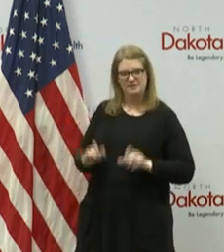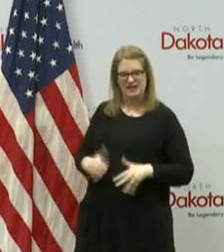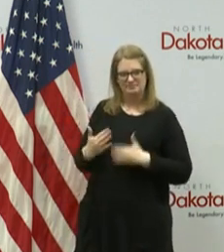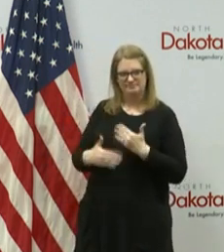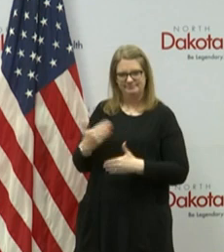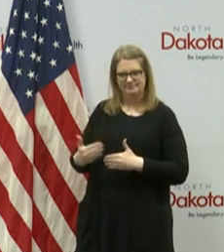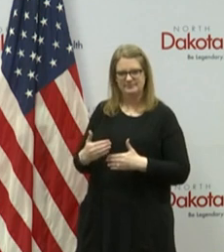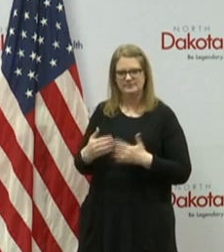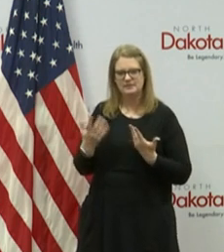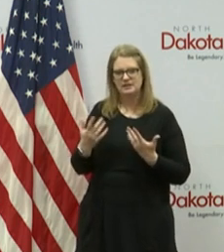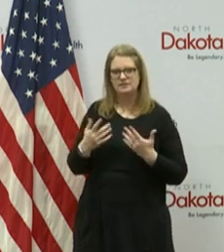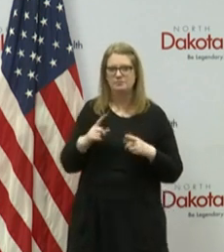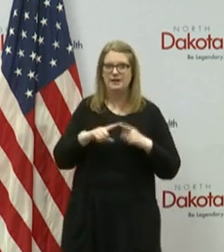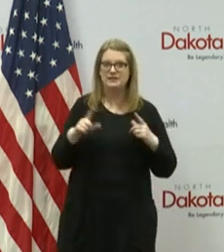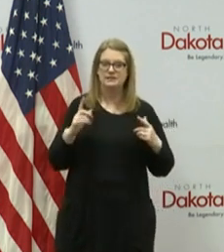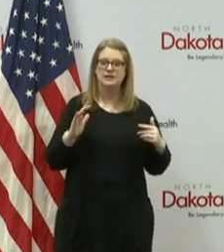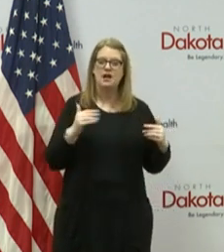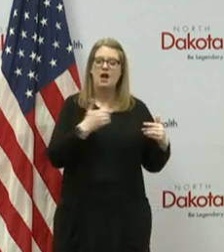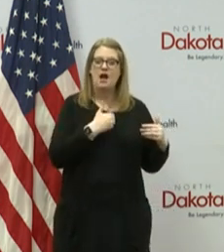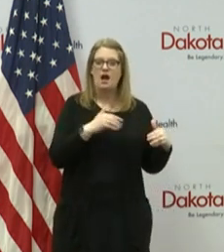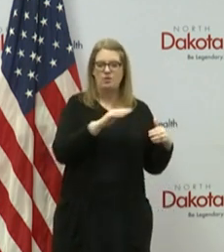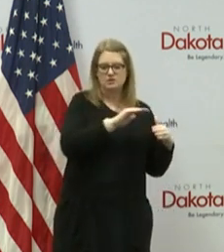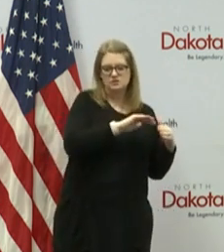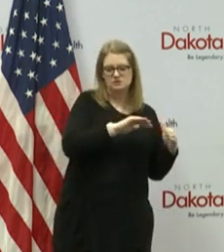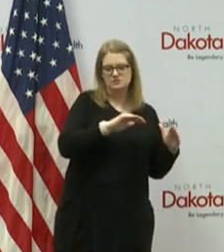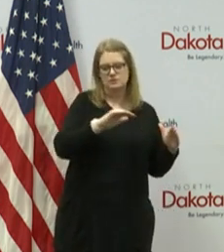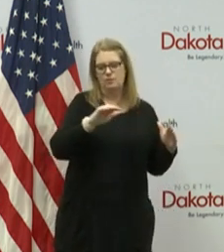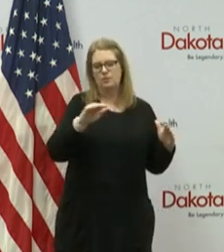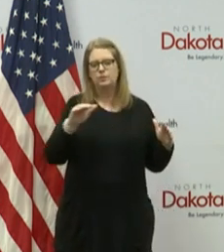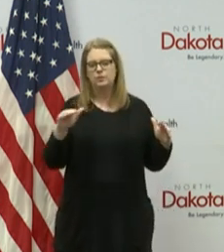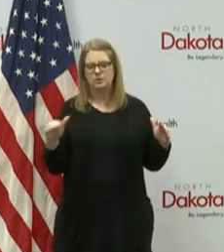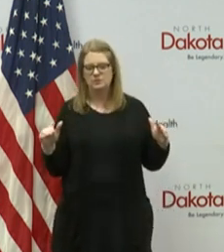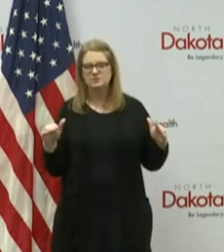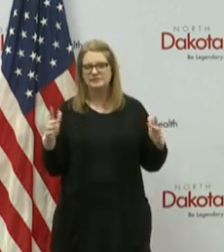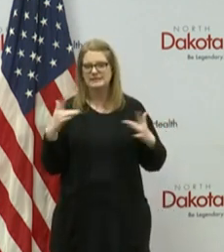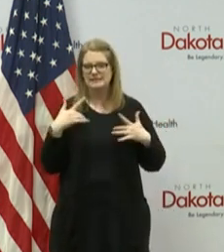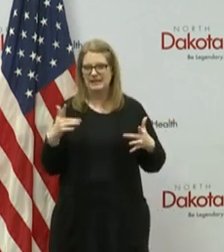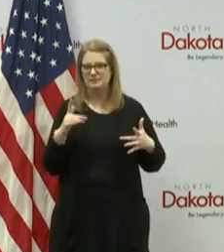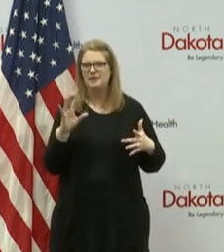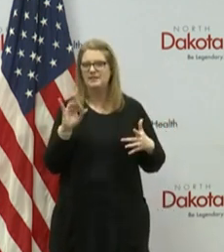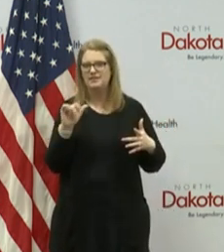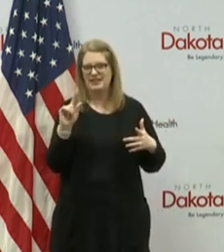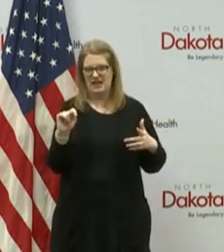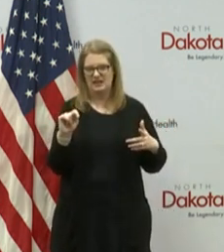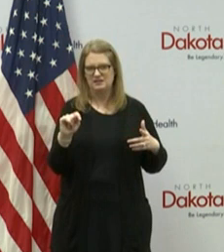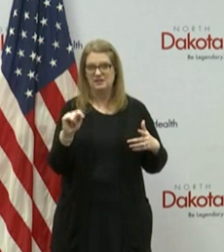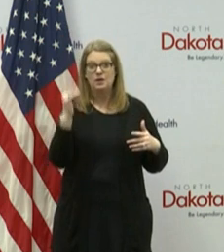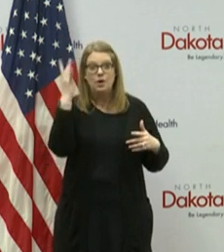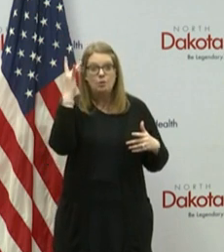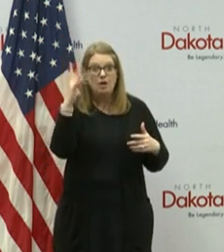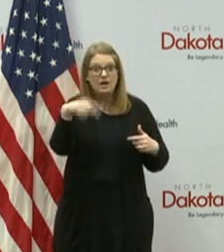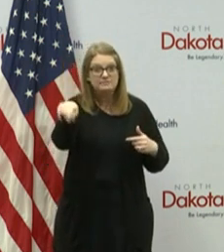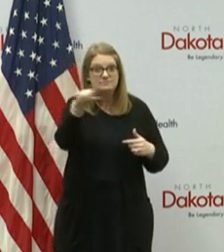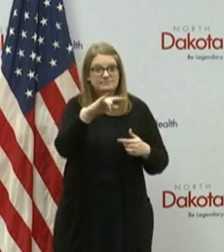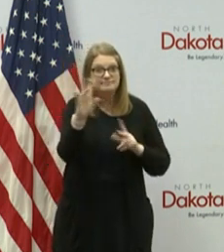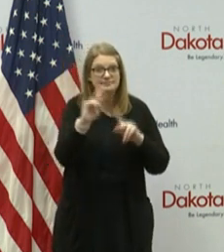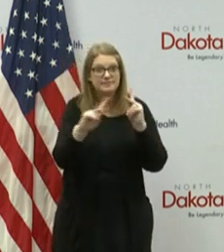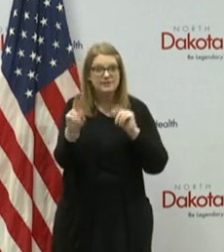MICHIGAN WERE IN THE 20+ PERCENT RATE. AGAIN, WE ARE HEADING DOWN IN THE RIGHT DIRECTION BUT OUR